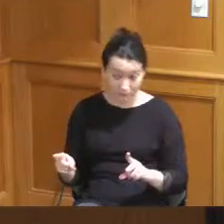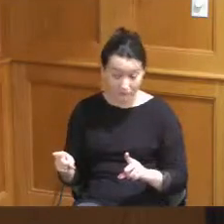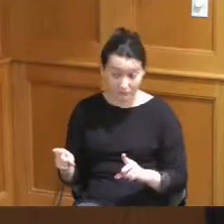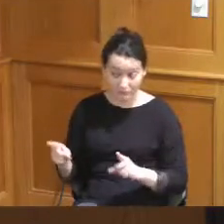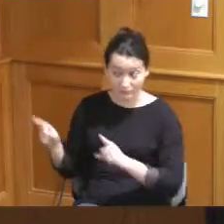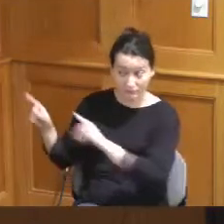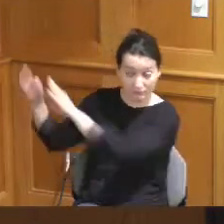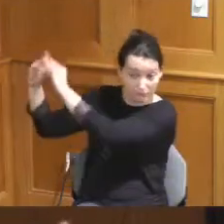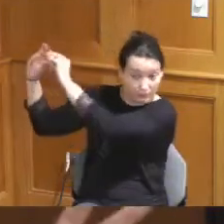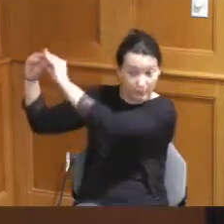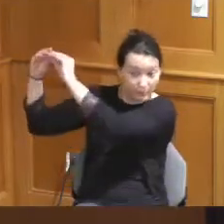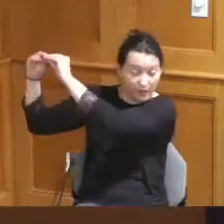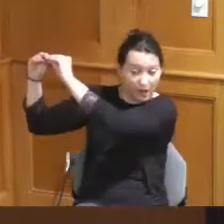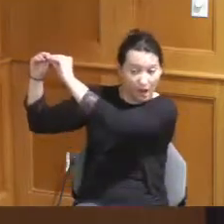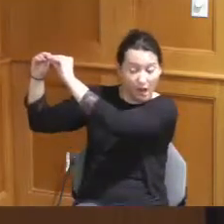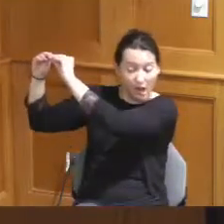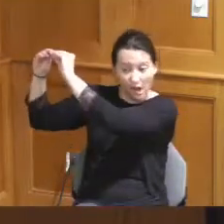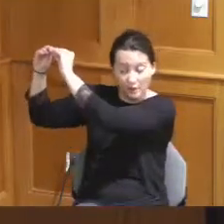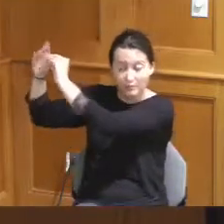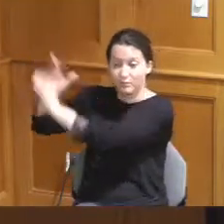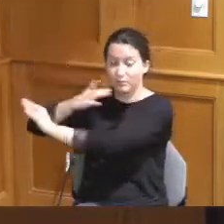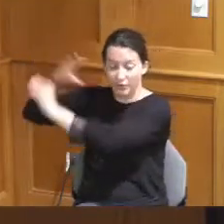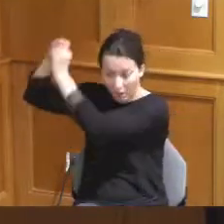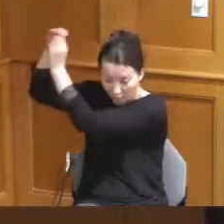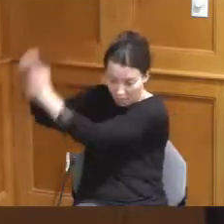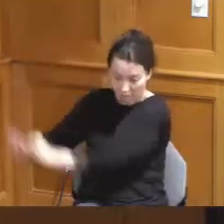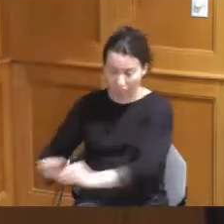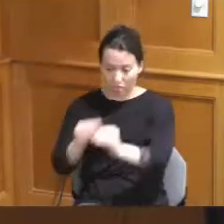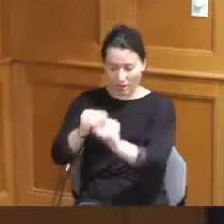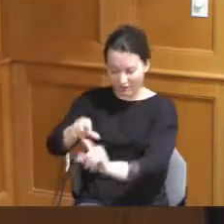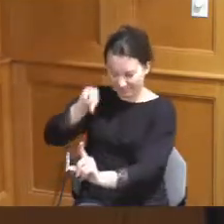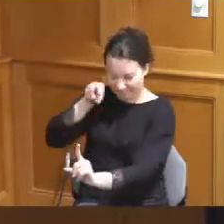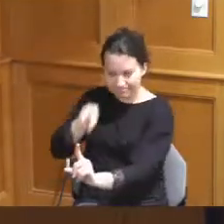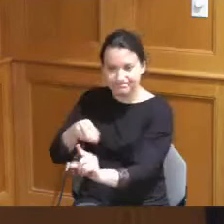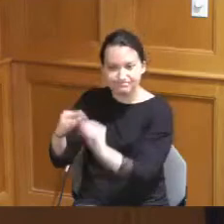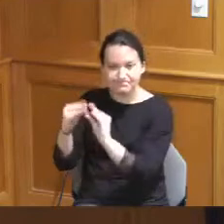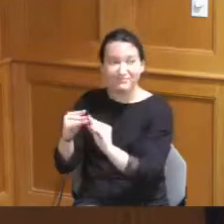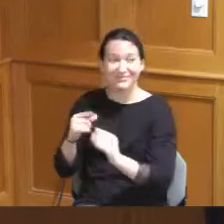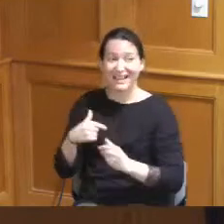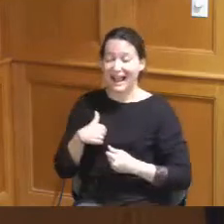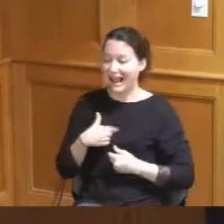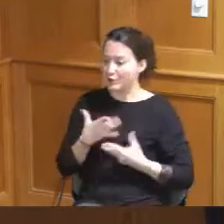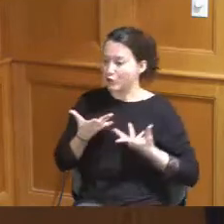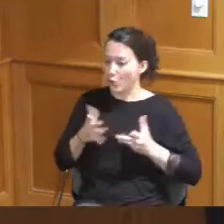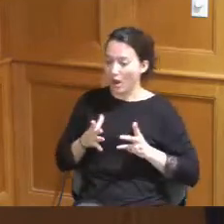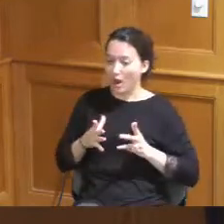but I'm gonna put it in front of the curtain I was not in favor of us looking to run out here